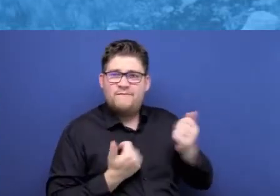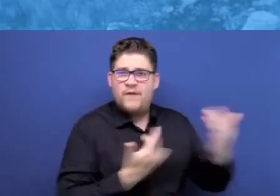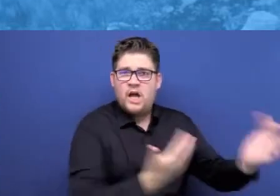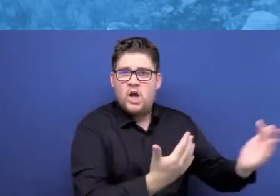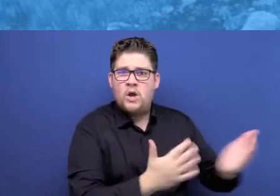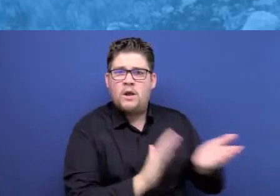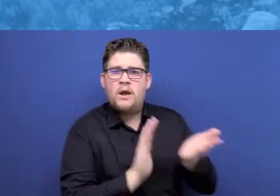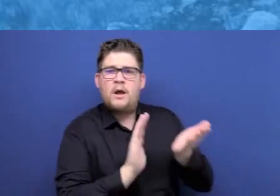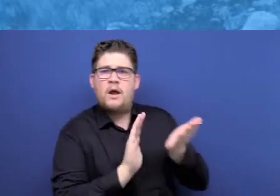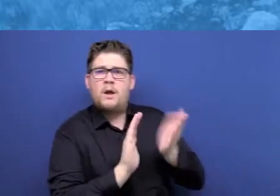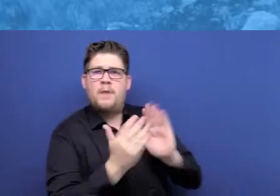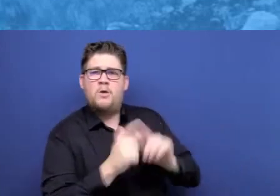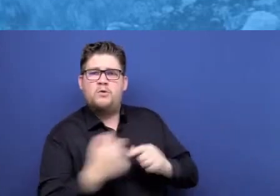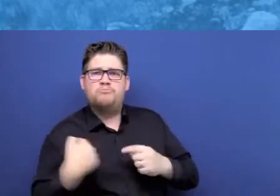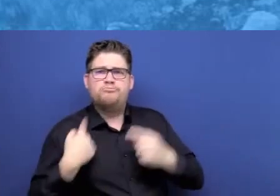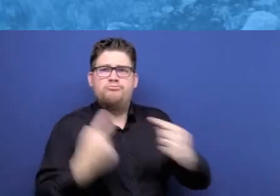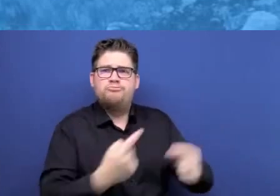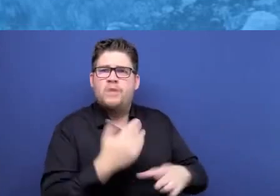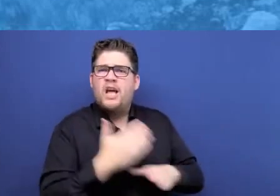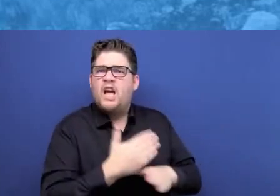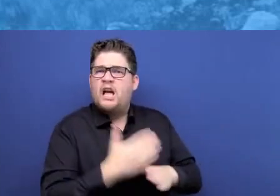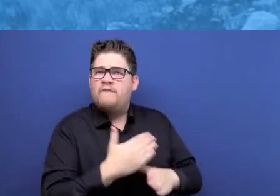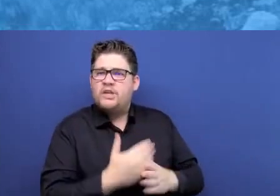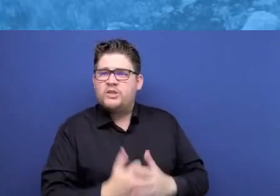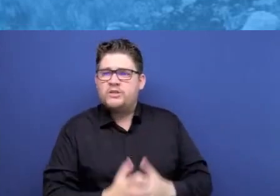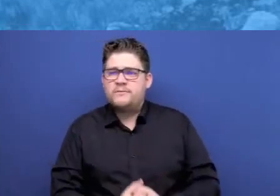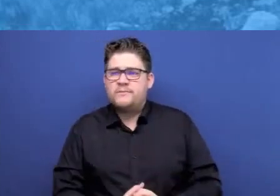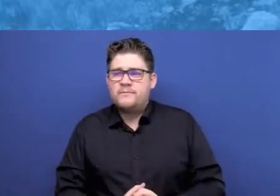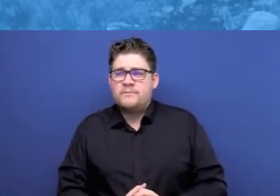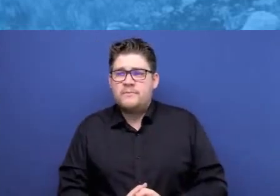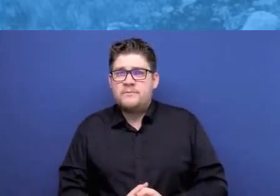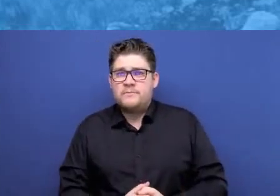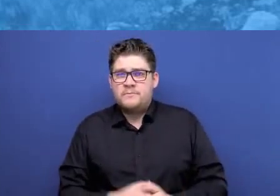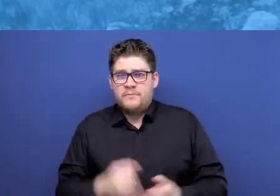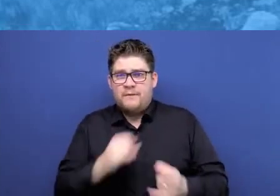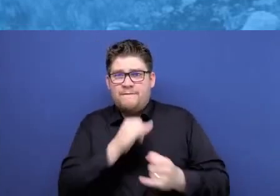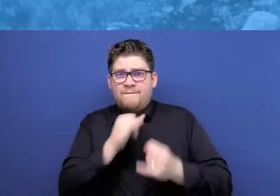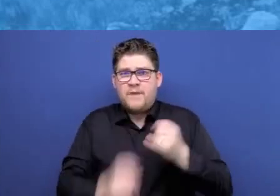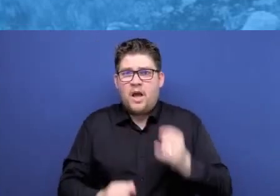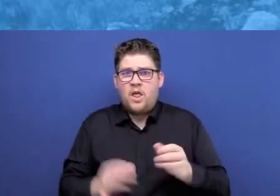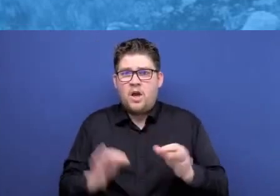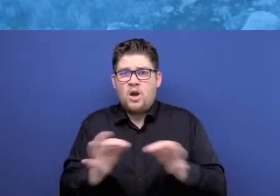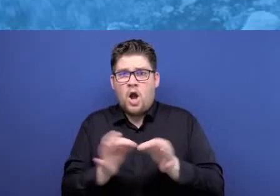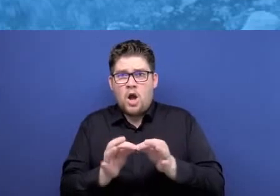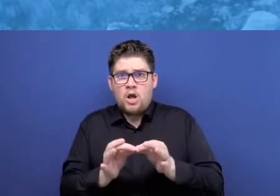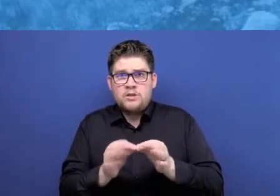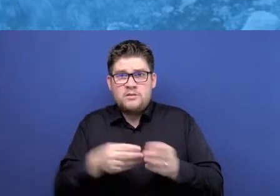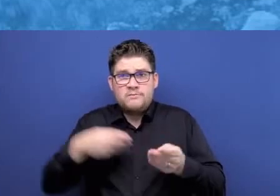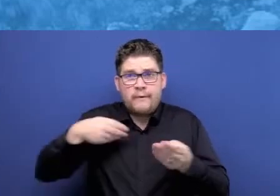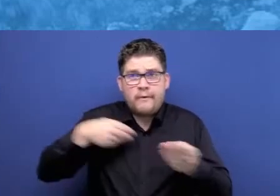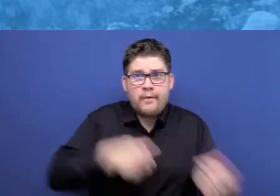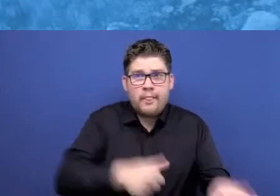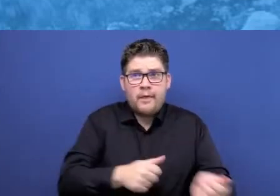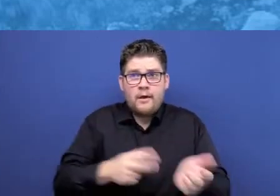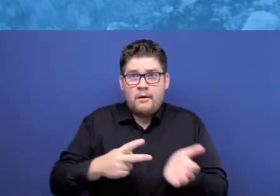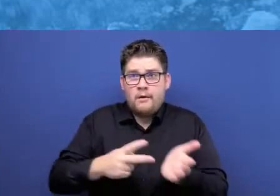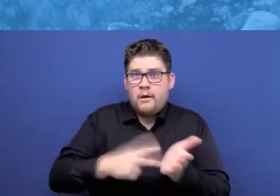that the final costs of fighting fires could be. Double from what it is right now or even triple. You know, you